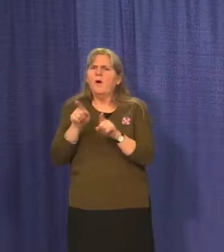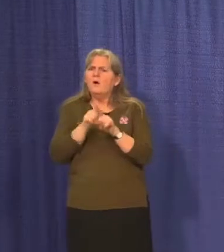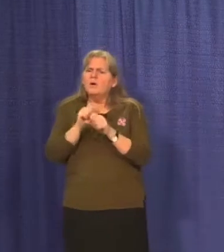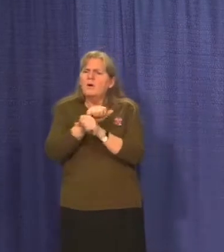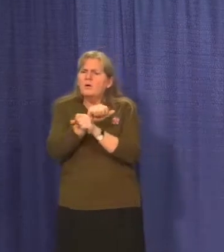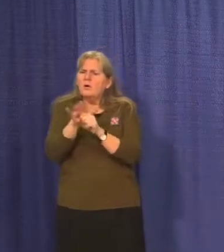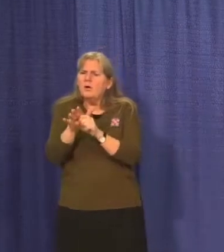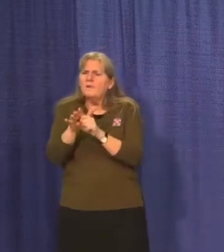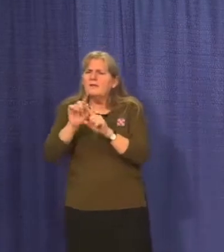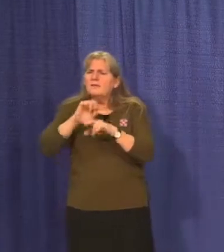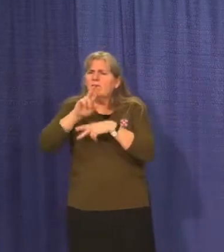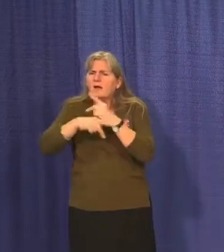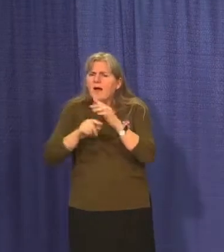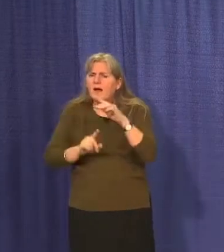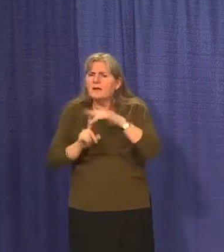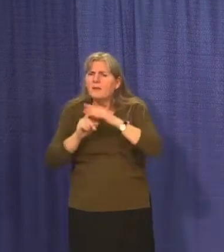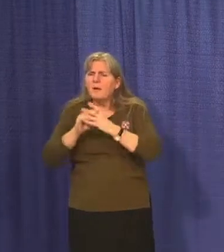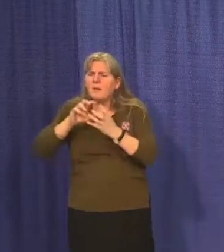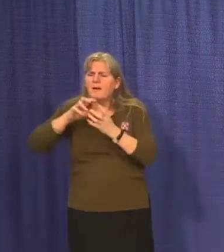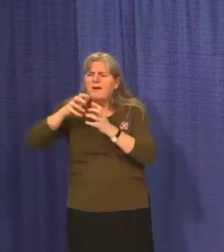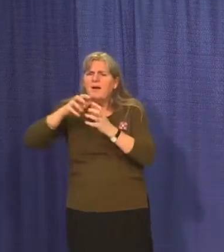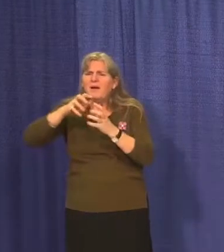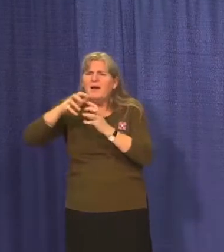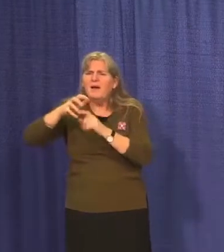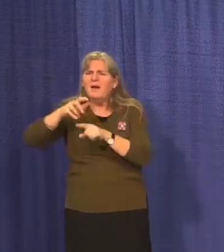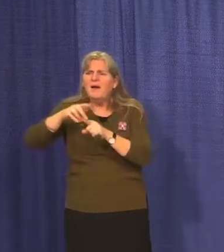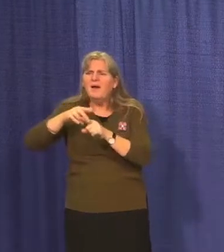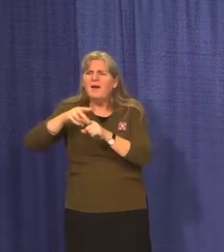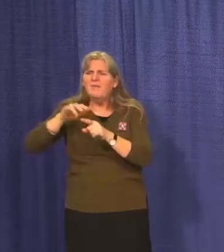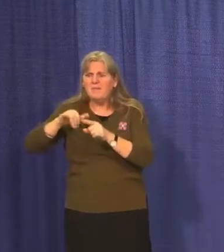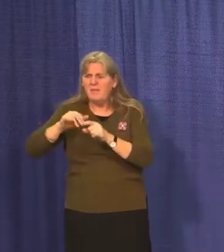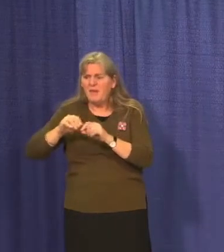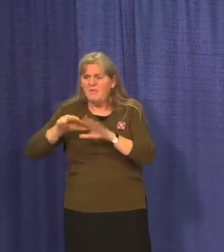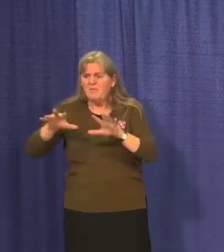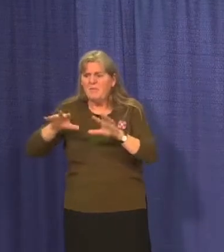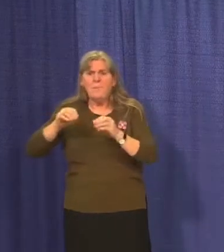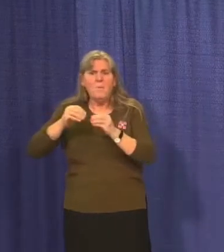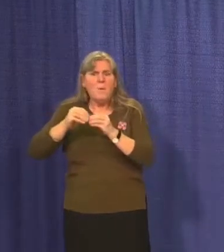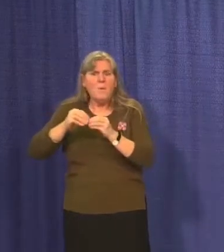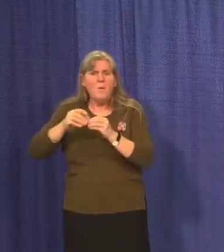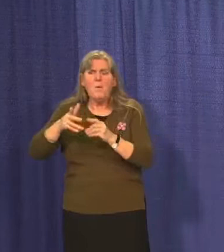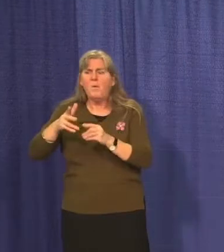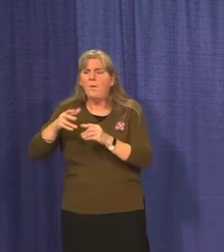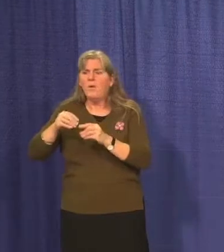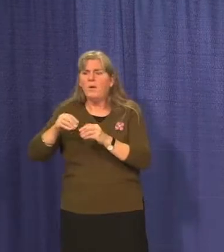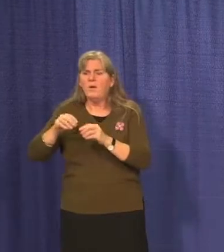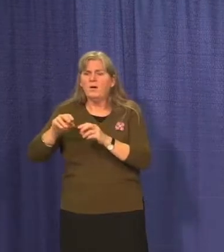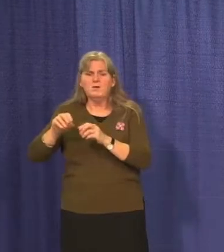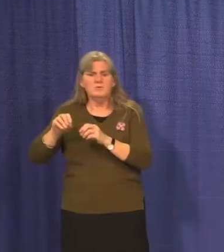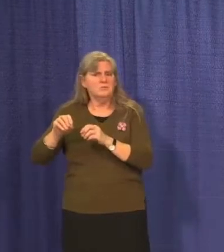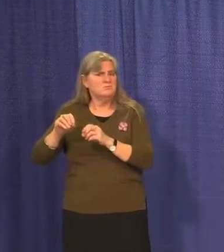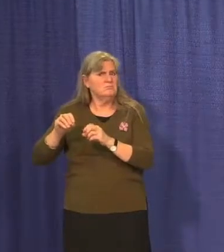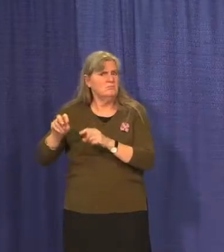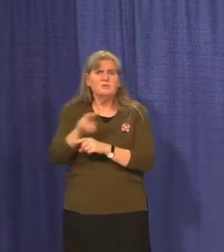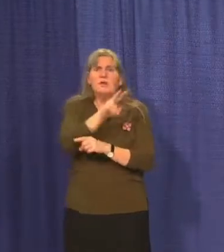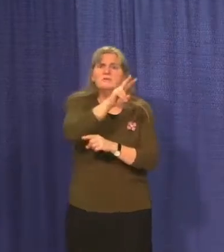likely be the emerging an increasing role of variants and how that influences COVID activity and the state of the